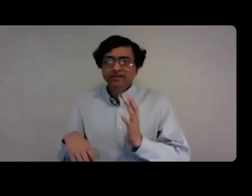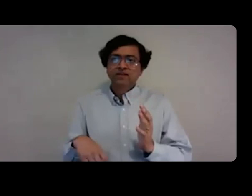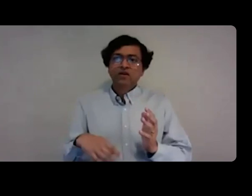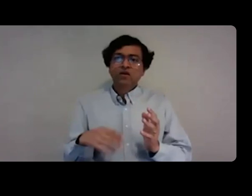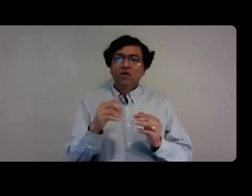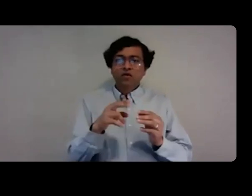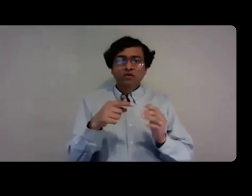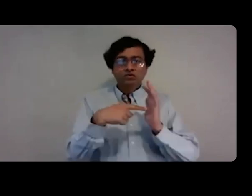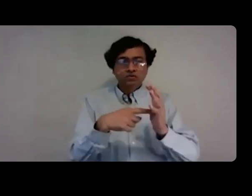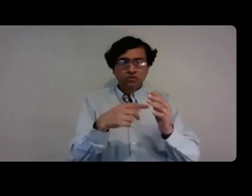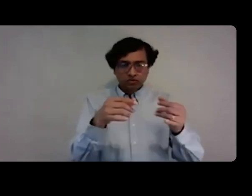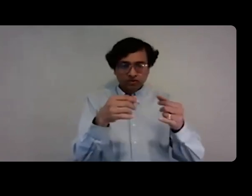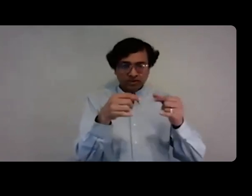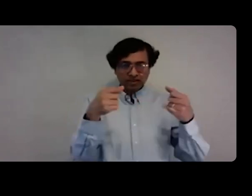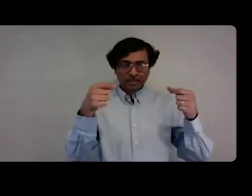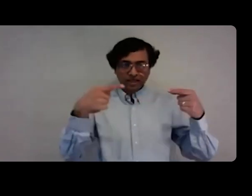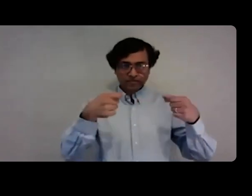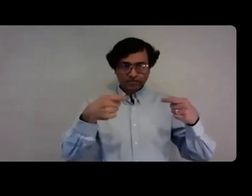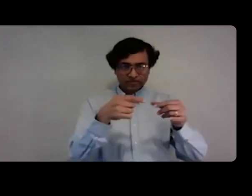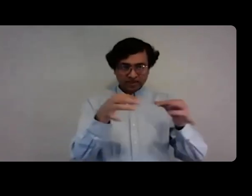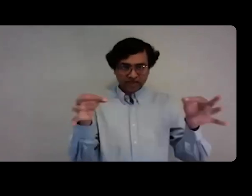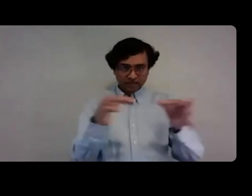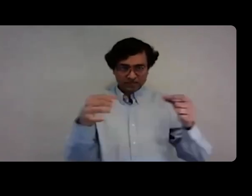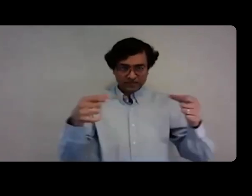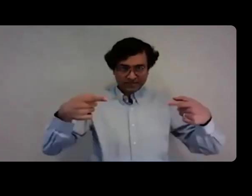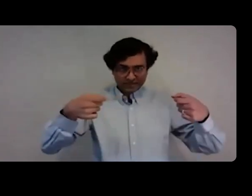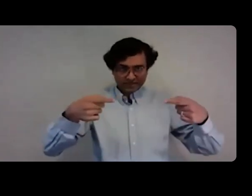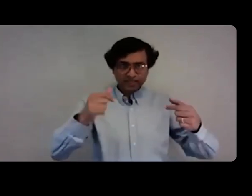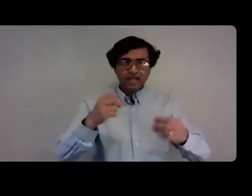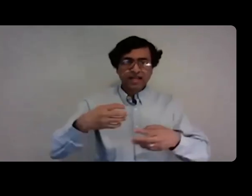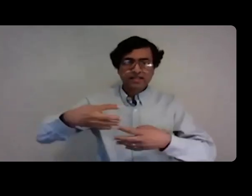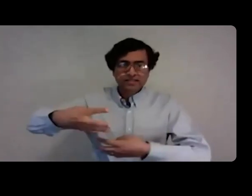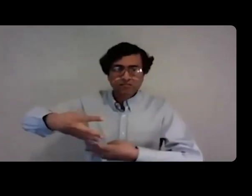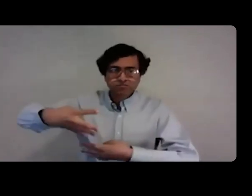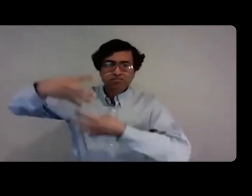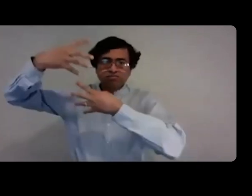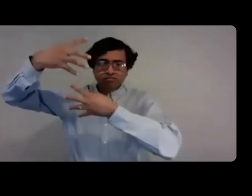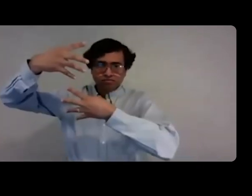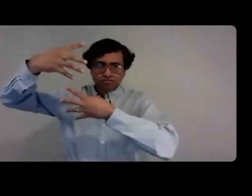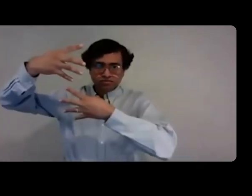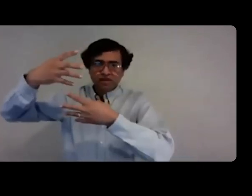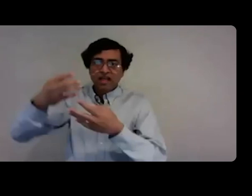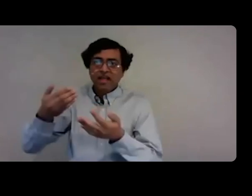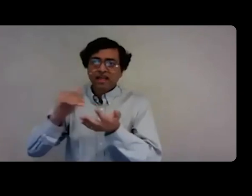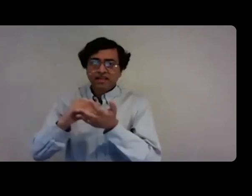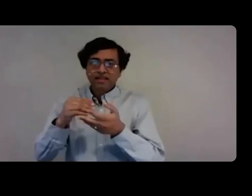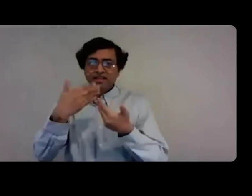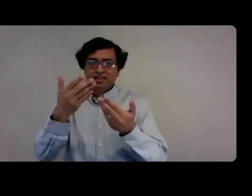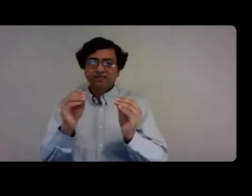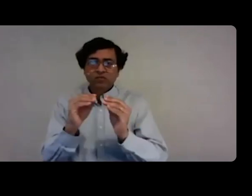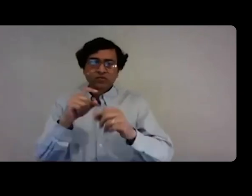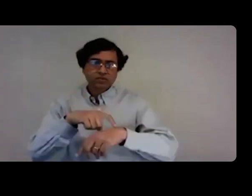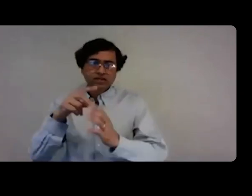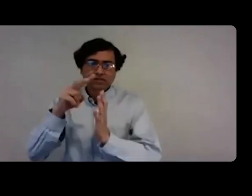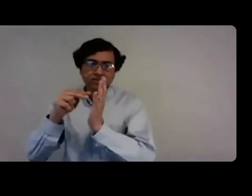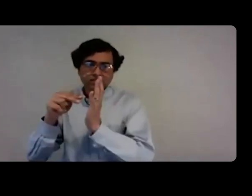we look at things like the number of lines visible in captioning and having some flexibility with that, looking at line by line versus